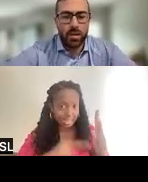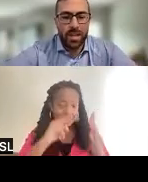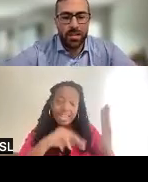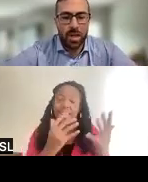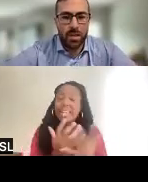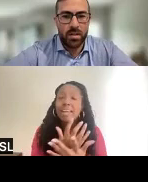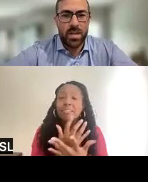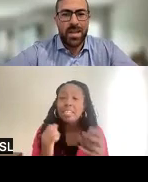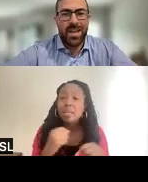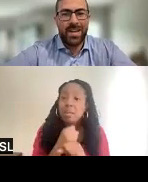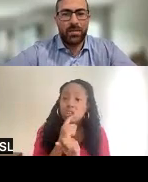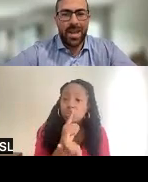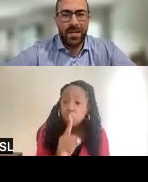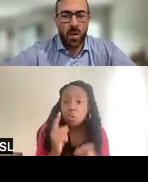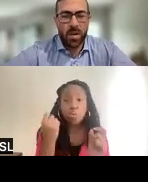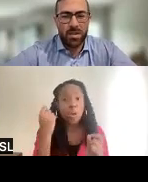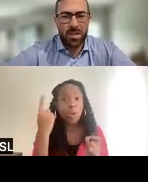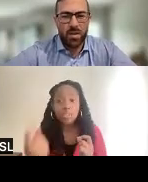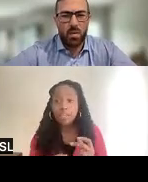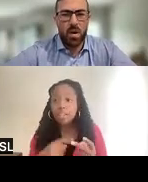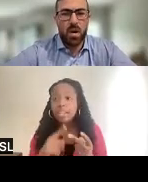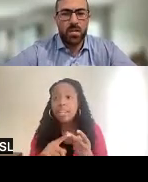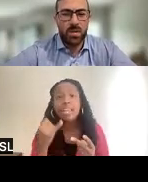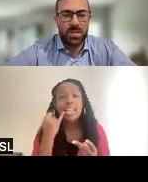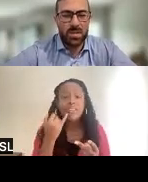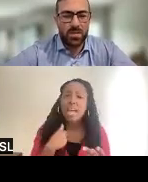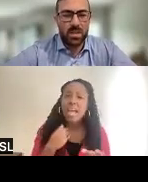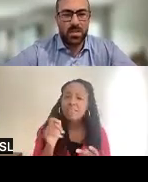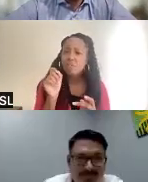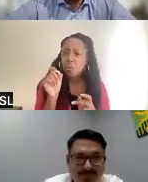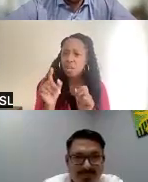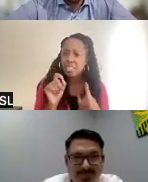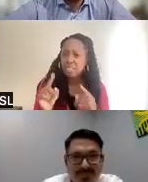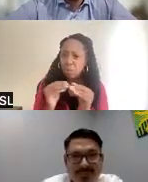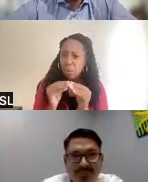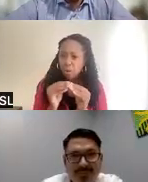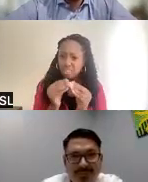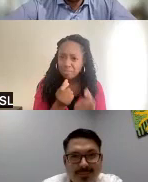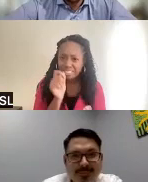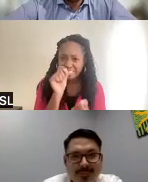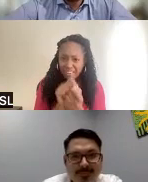getting done and if we have questions that are more specifically Financial happy to answer